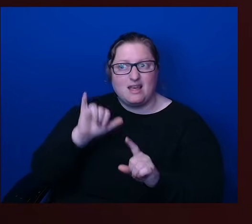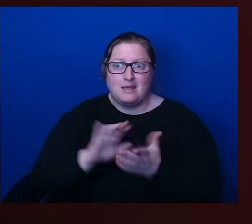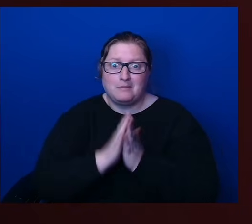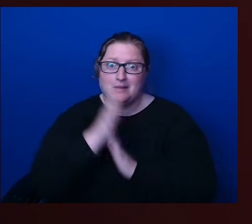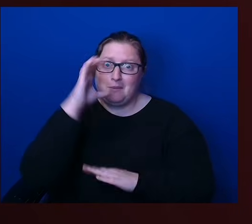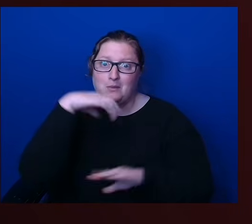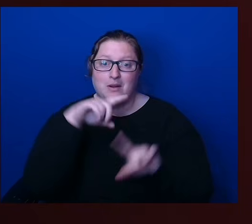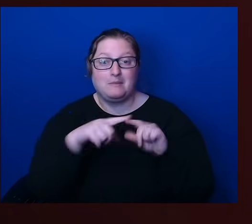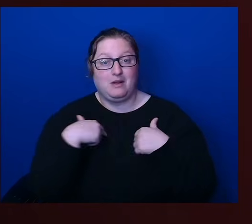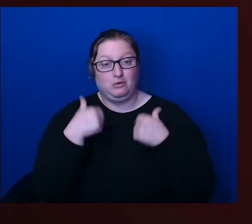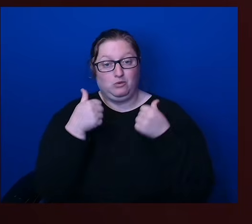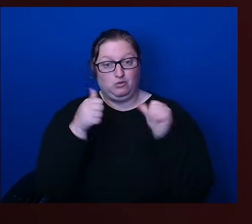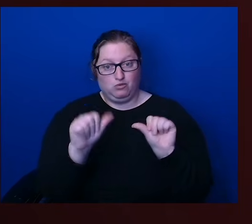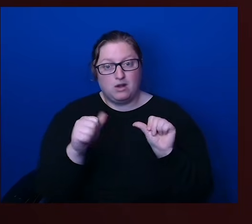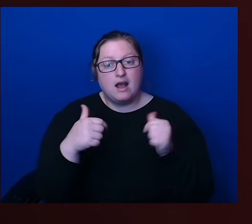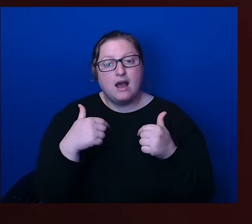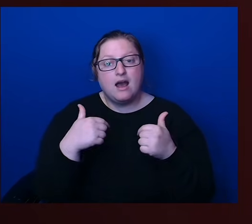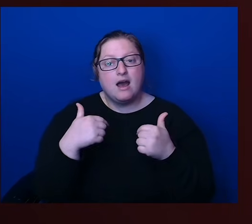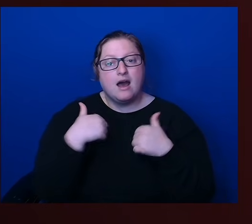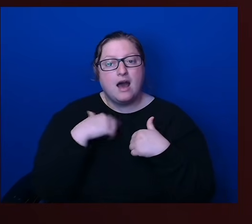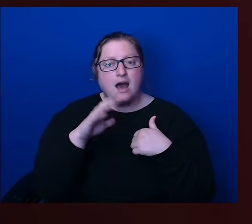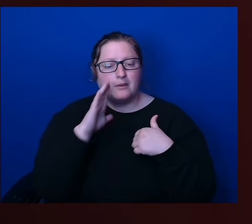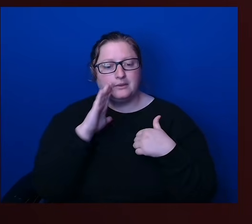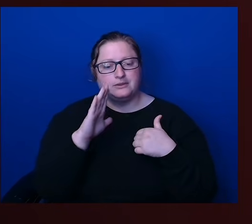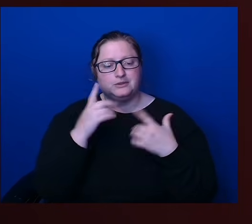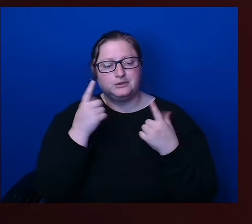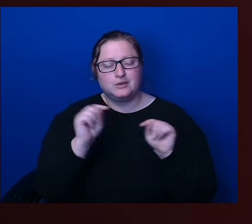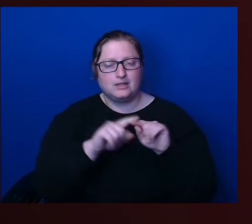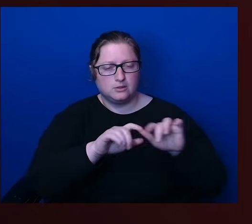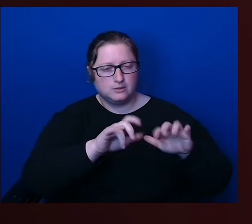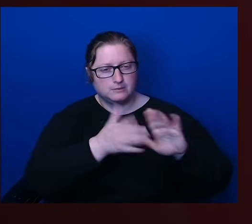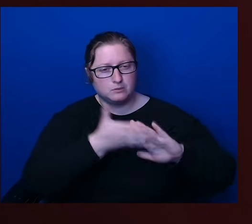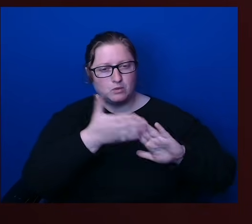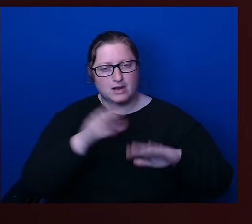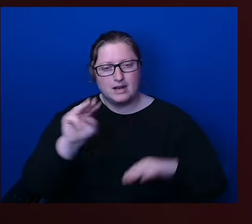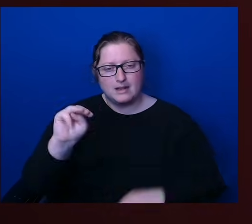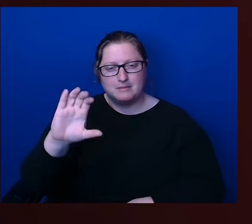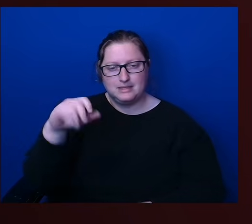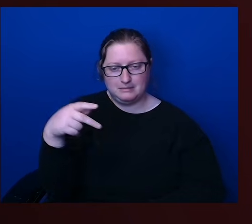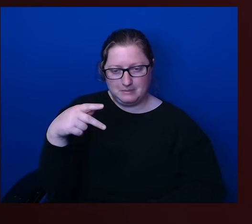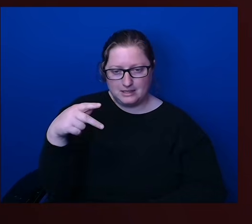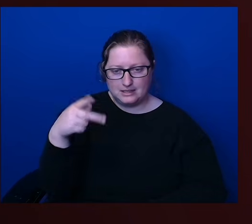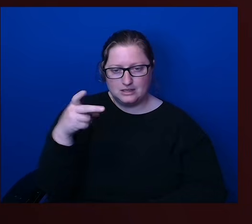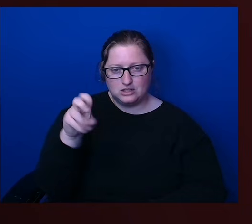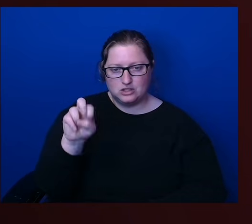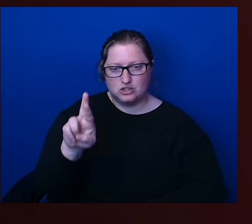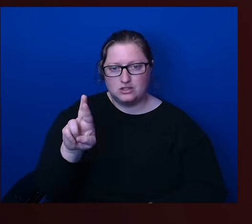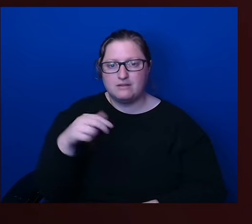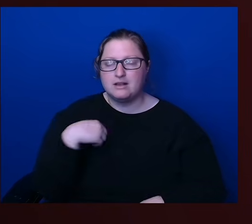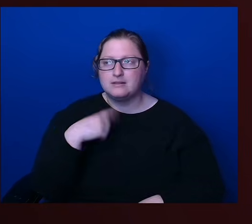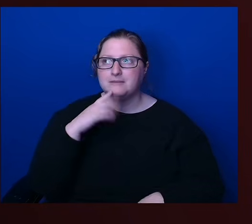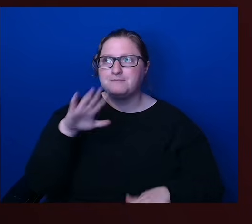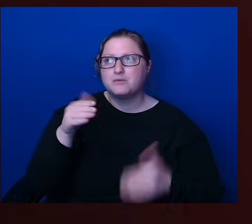with him I would -- I was trying to run the MCP server and I would say, "Start mini playback," and